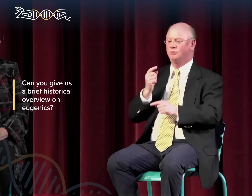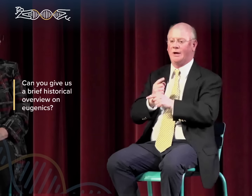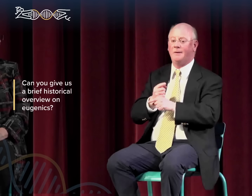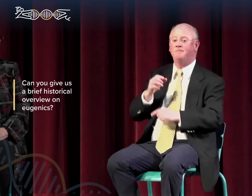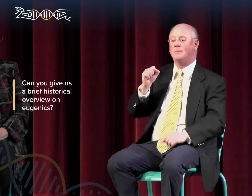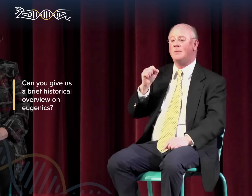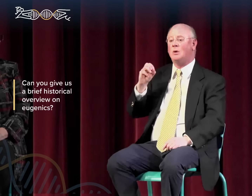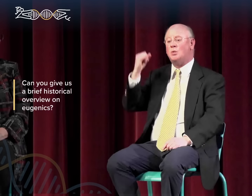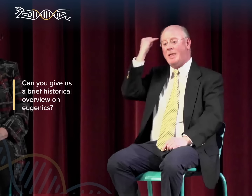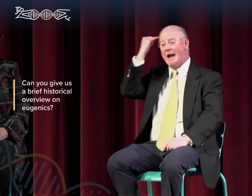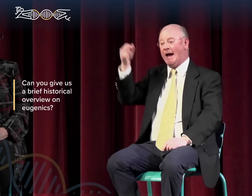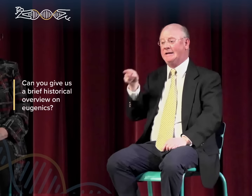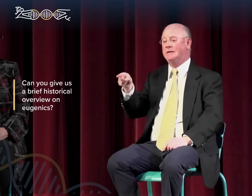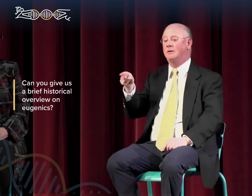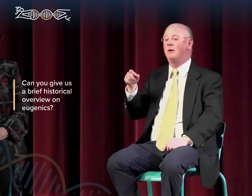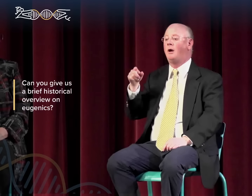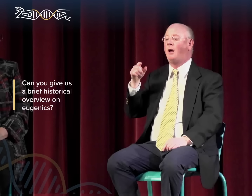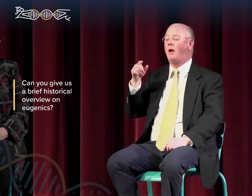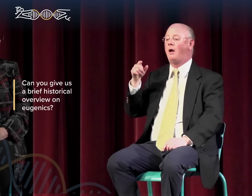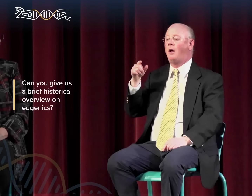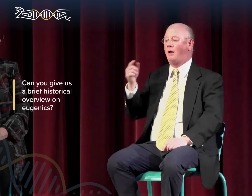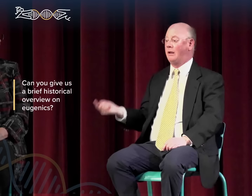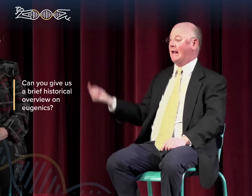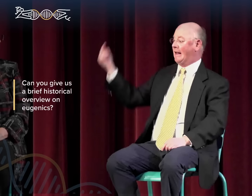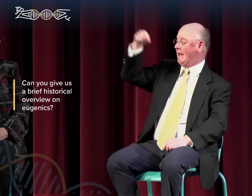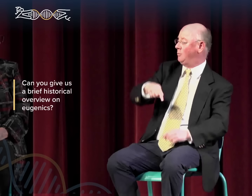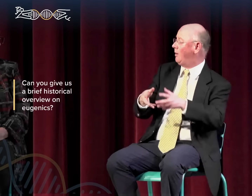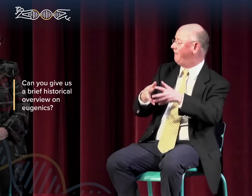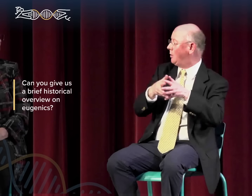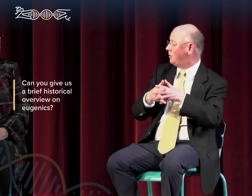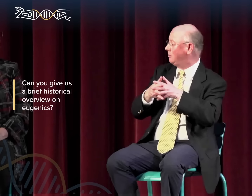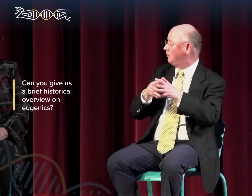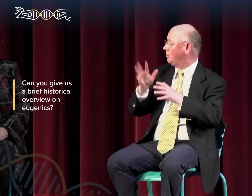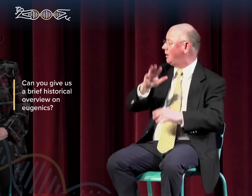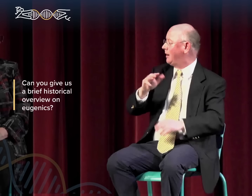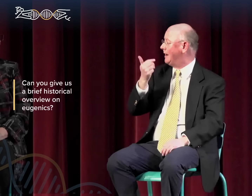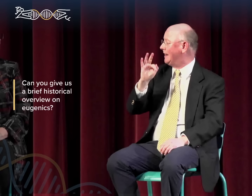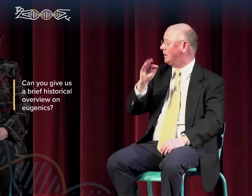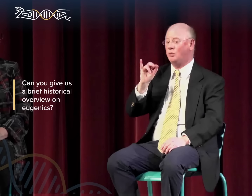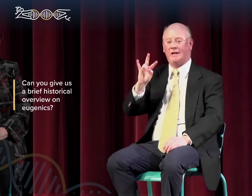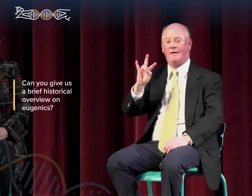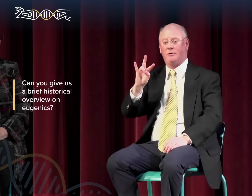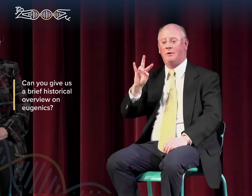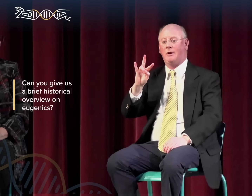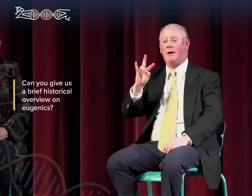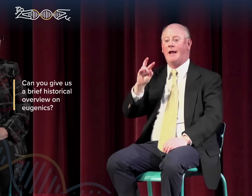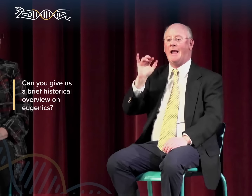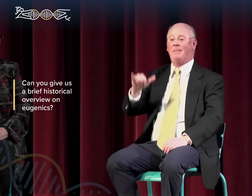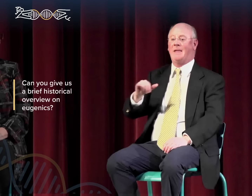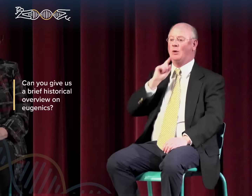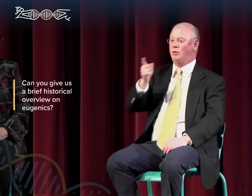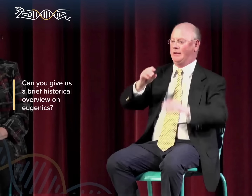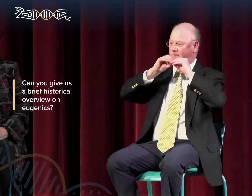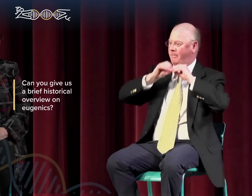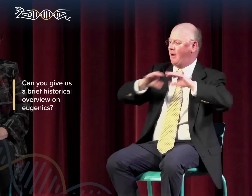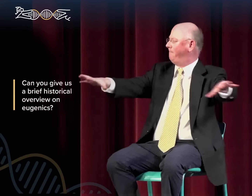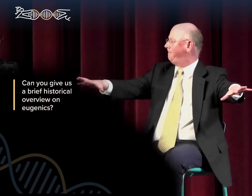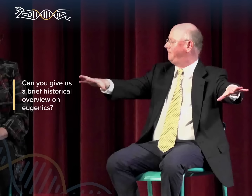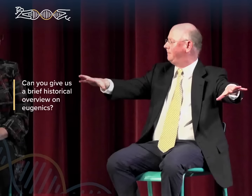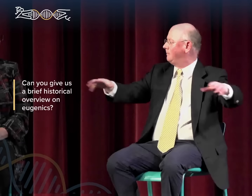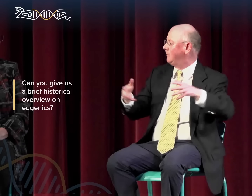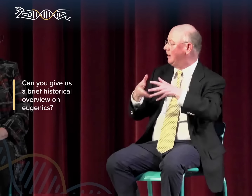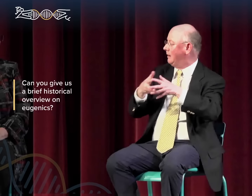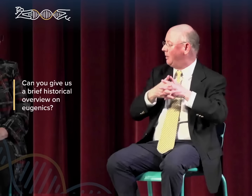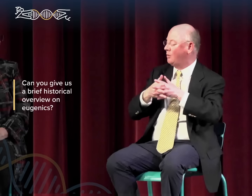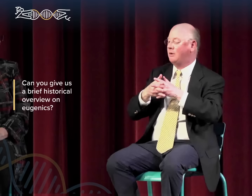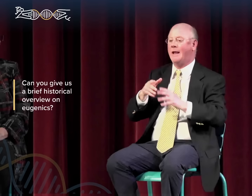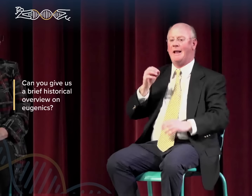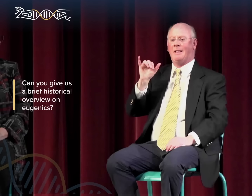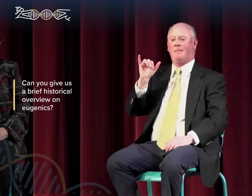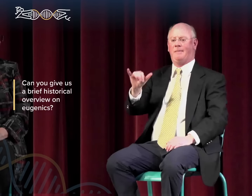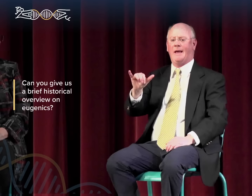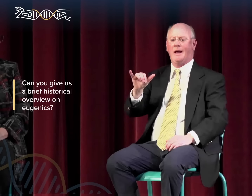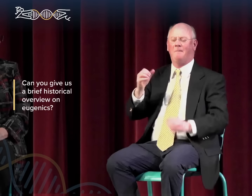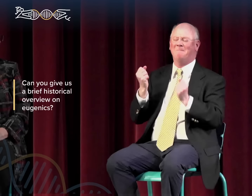And at the time, the idea came over to America in 1907